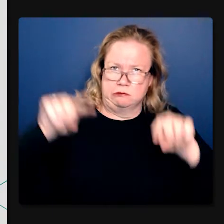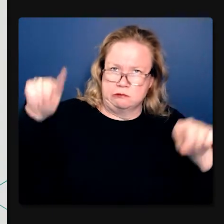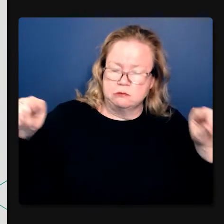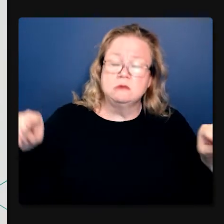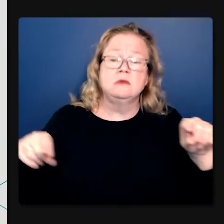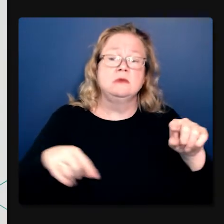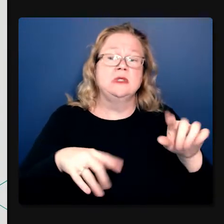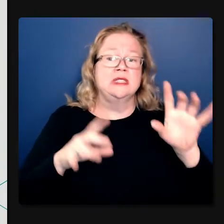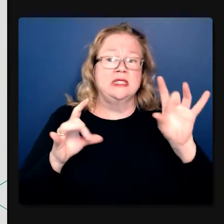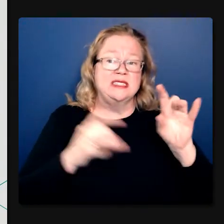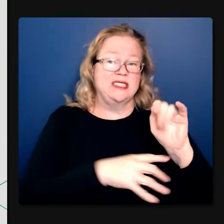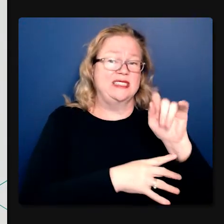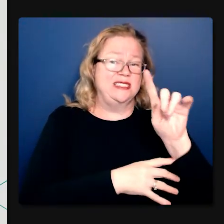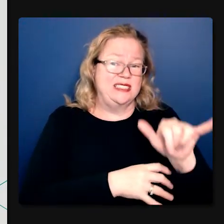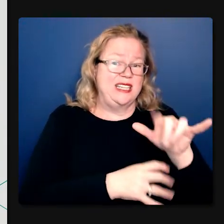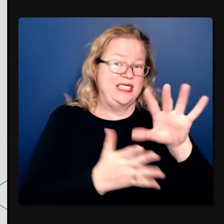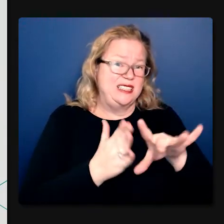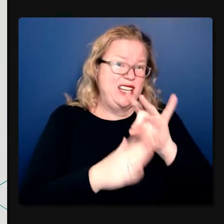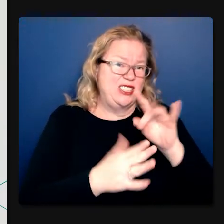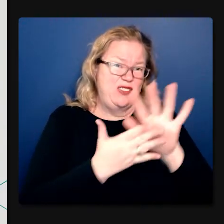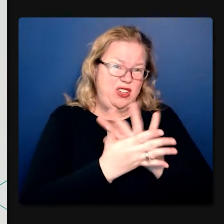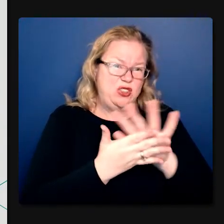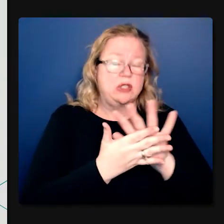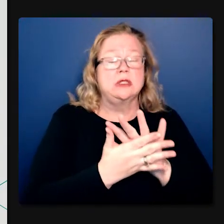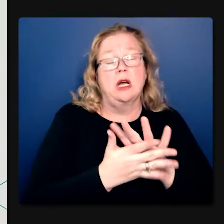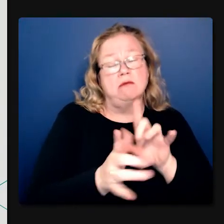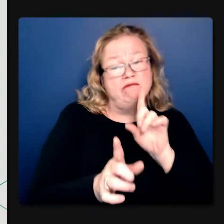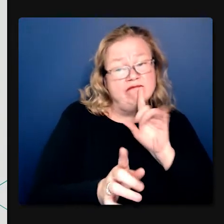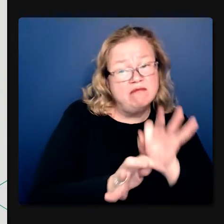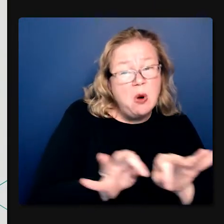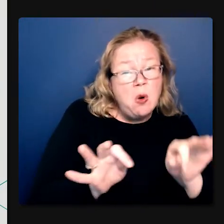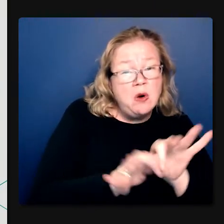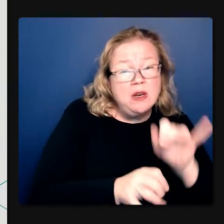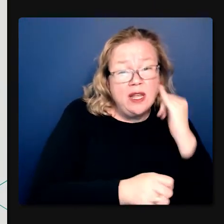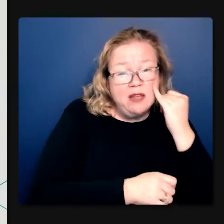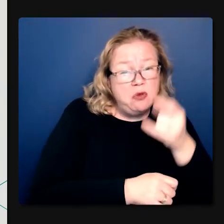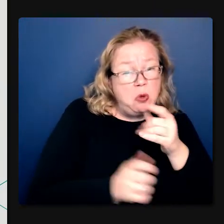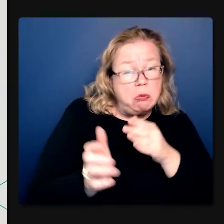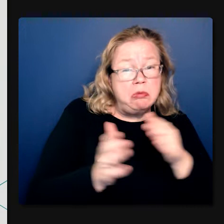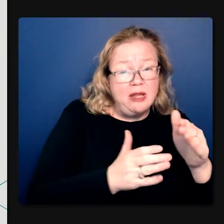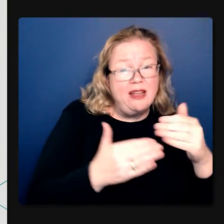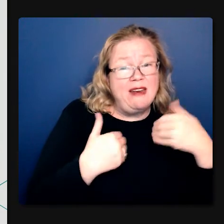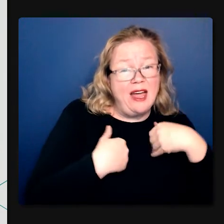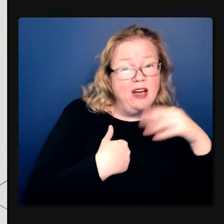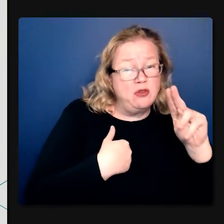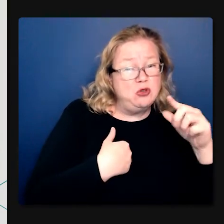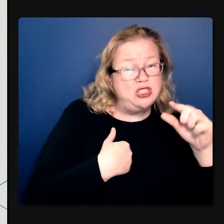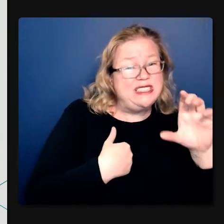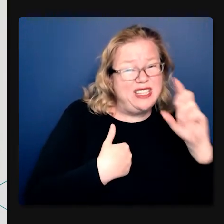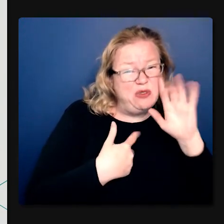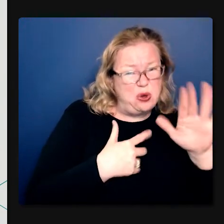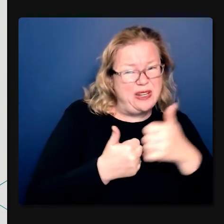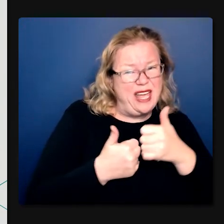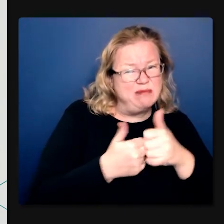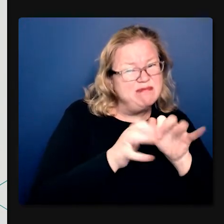Toxicity detection and filters. This is particularly important if you're planning on having UGC for your game.